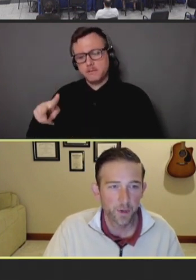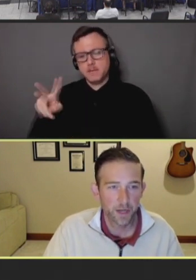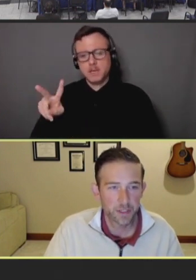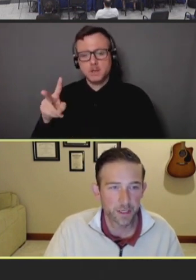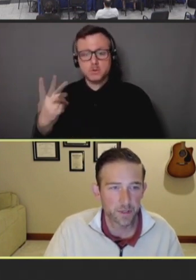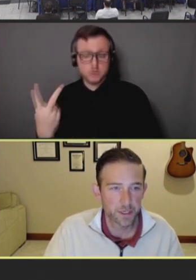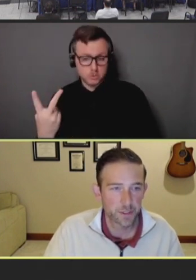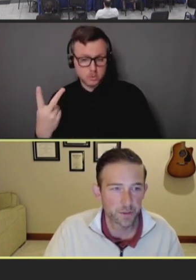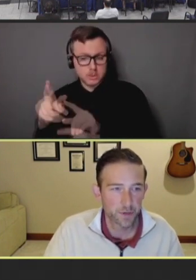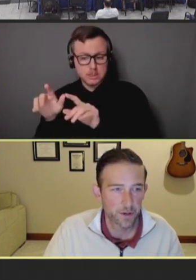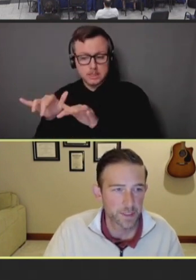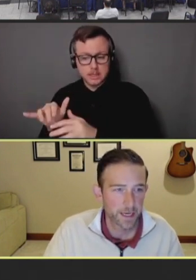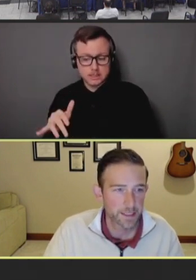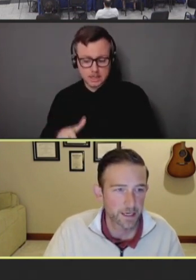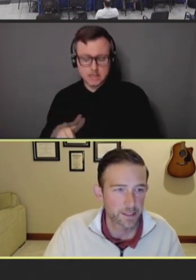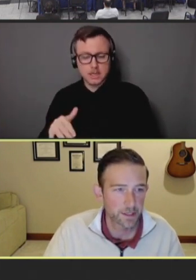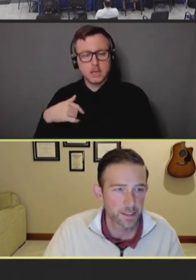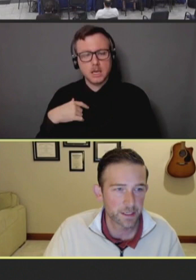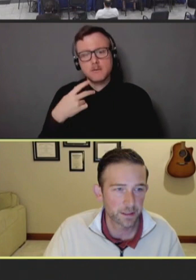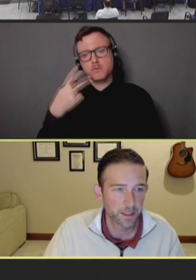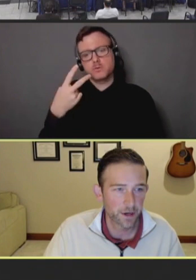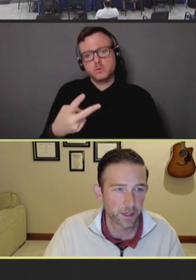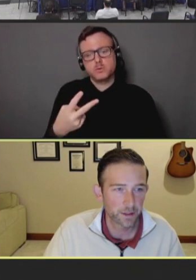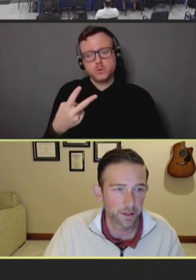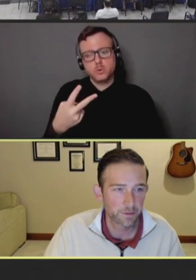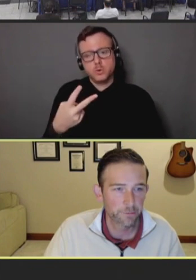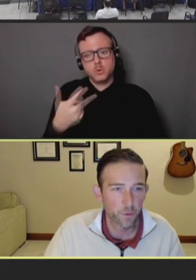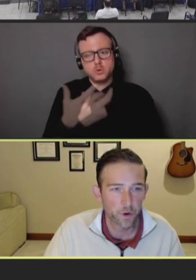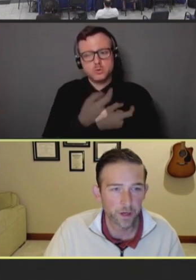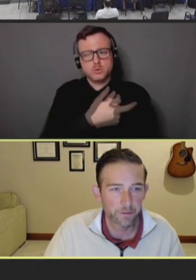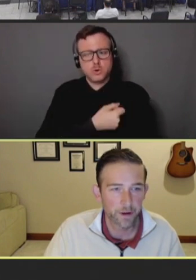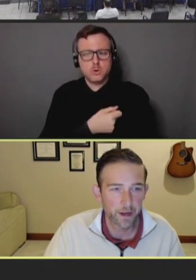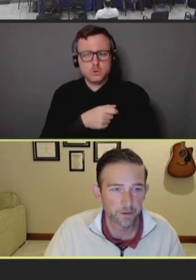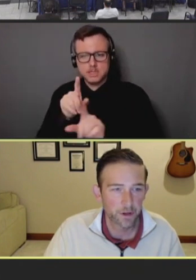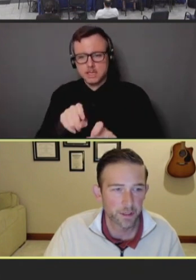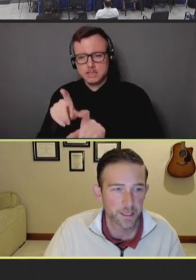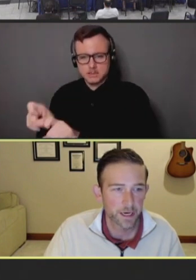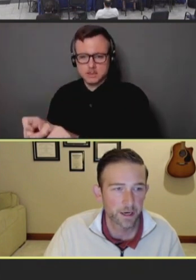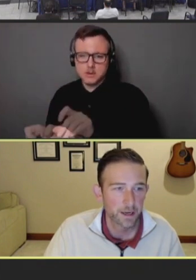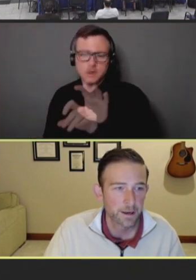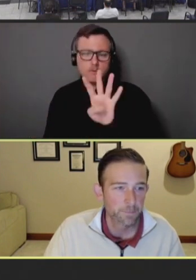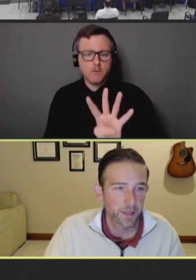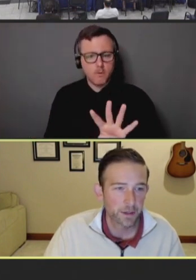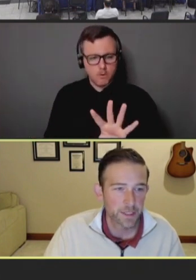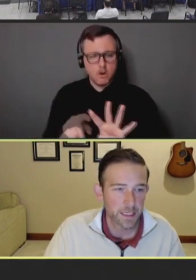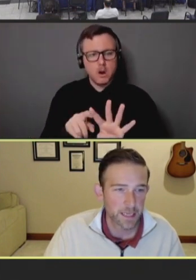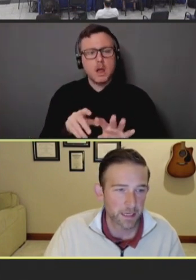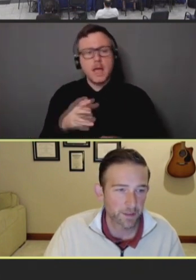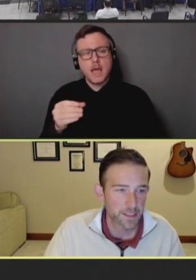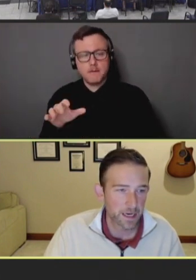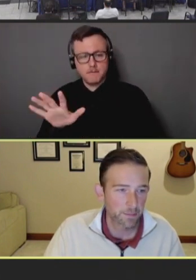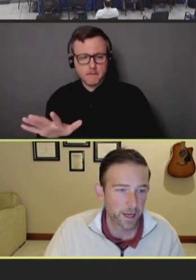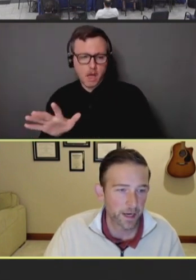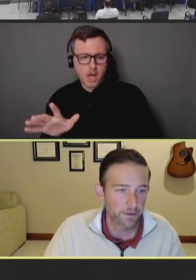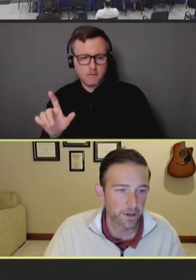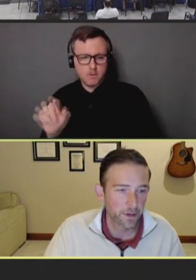We actually used a two-dose assay. So, you see [unintelligible] of four and five logs there, and you see exactly the same behavior.